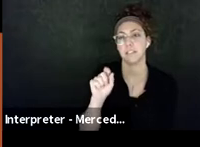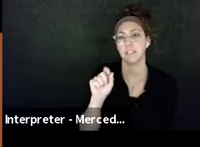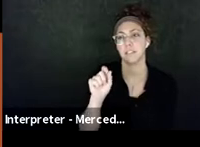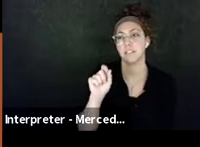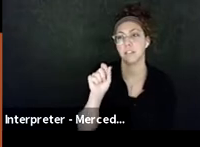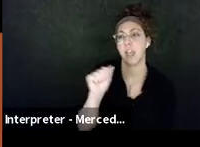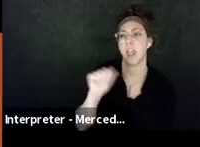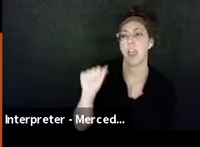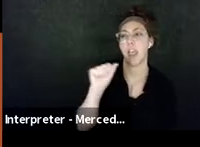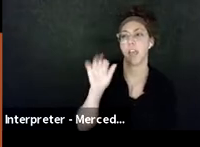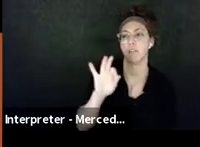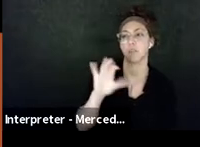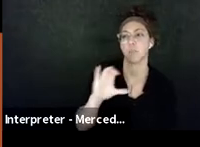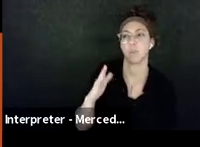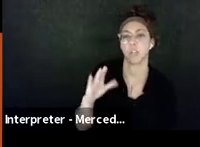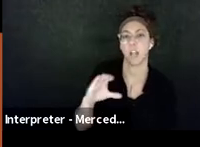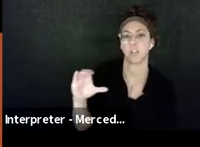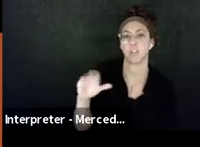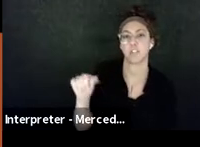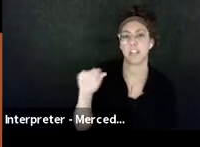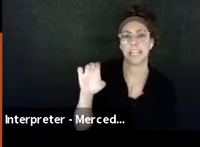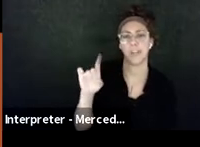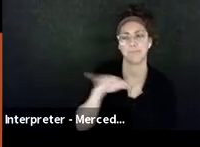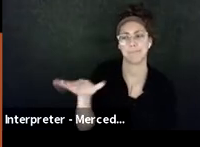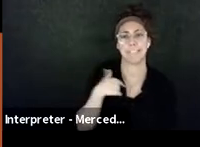Natalie Chavez: And good luck this year. maria.rodriguez: Natalie, can I just mentioned something